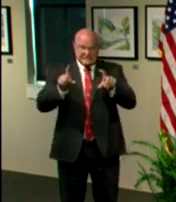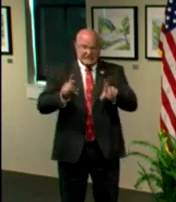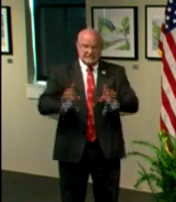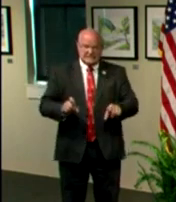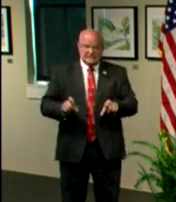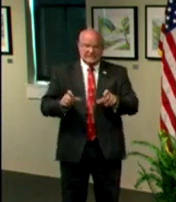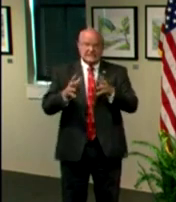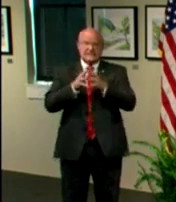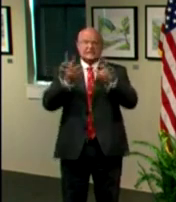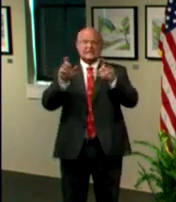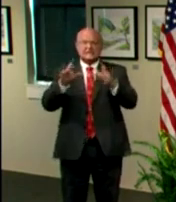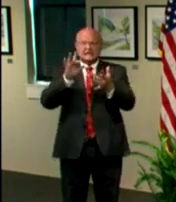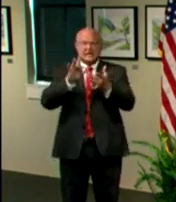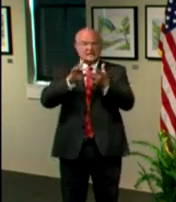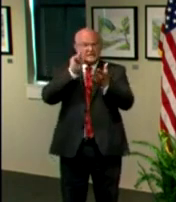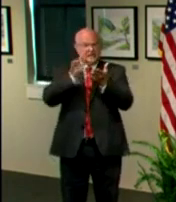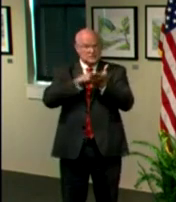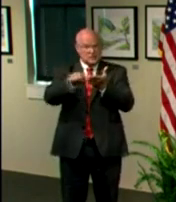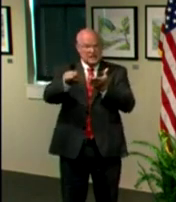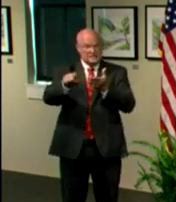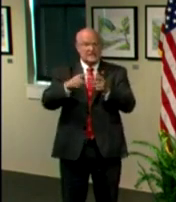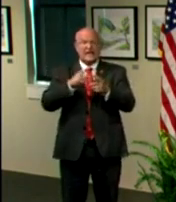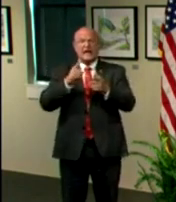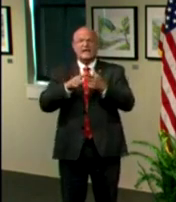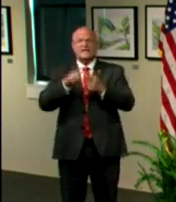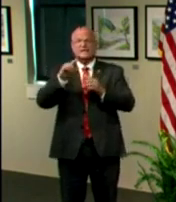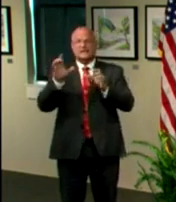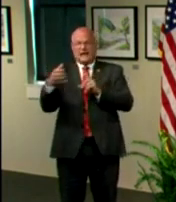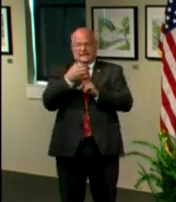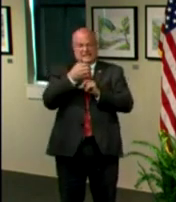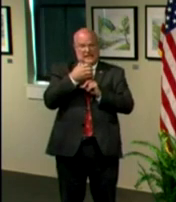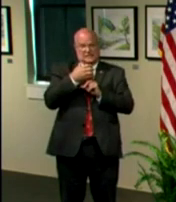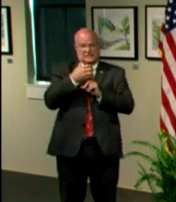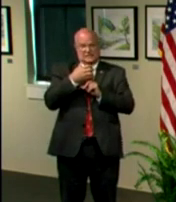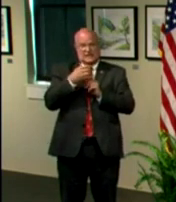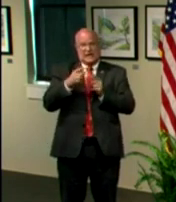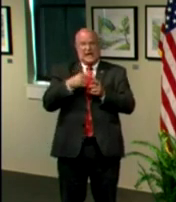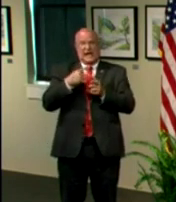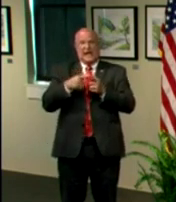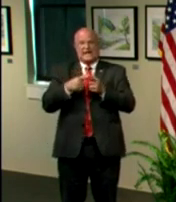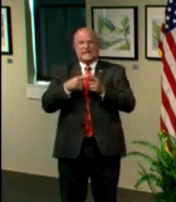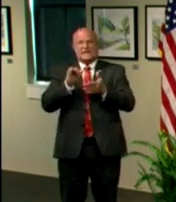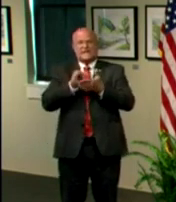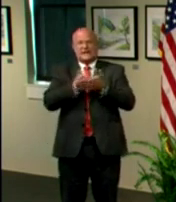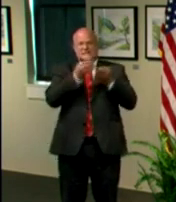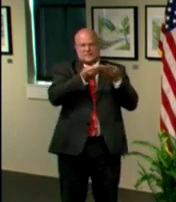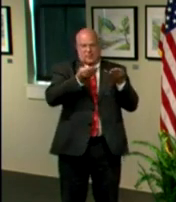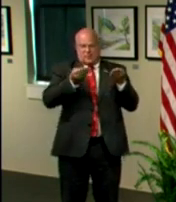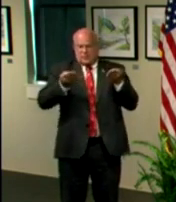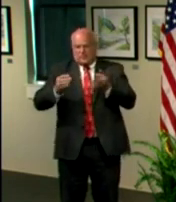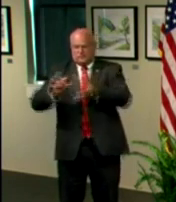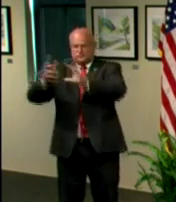SO WELL WHICH IS GOING IN ALONG WITH CDC AND DOING MASSIVE AMOUNTS OF TESTING.